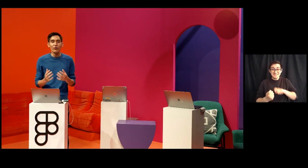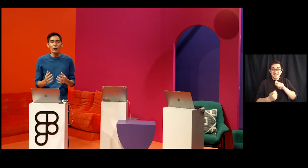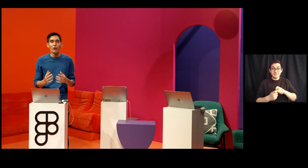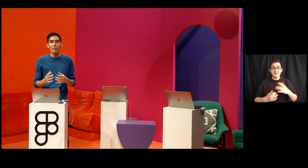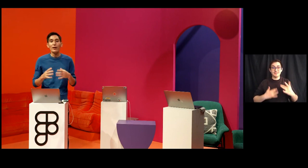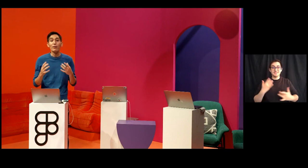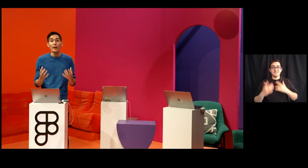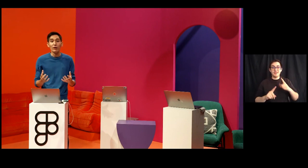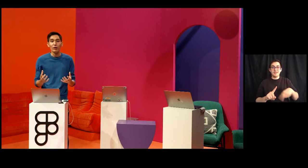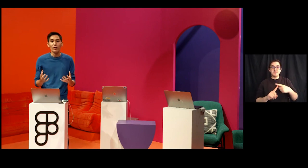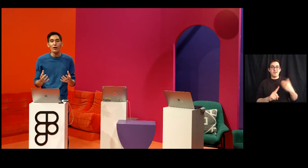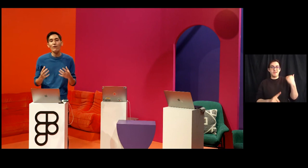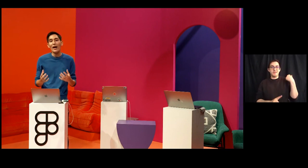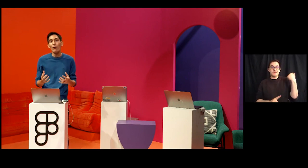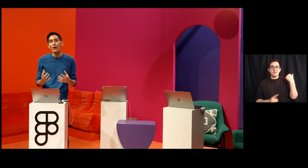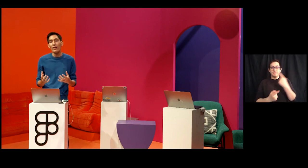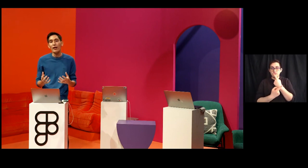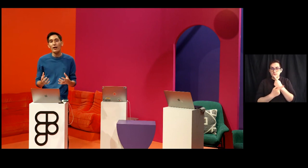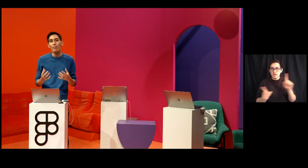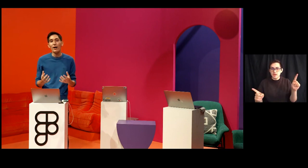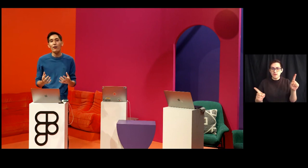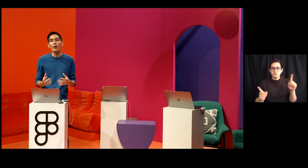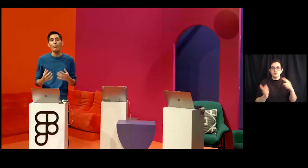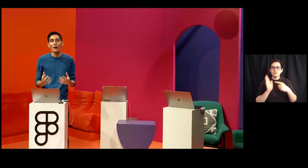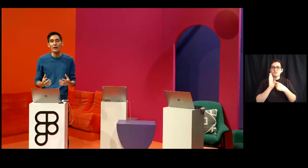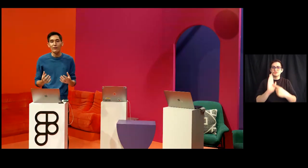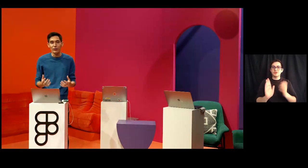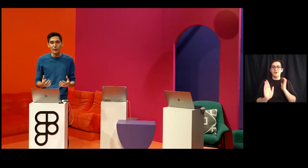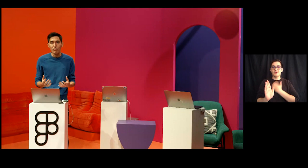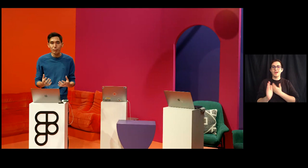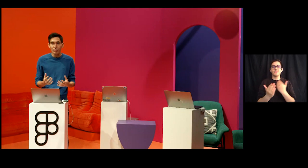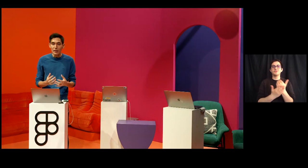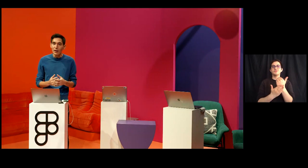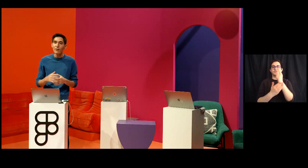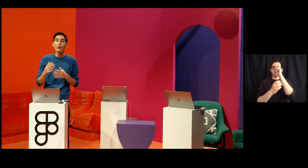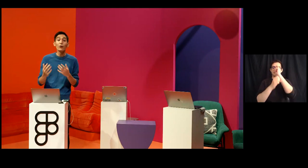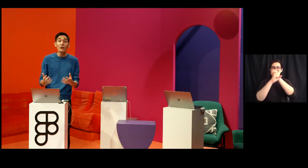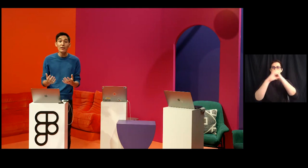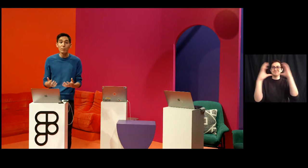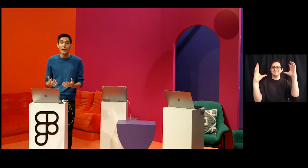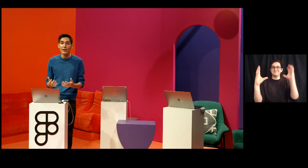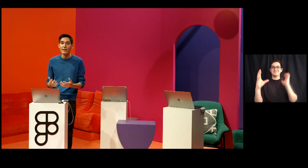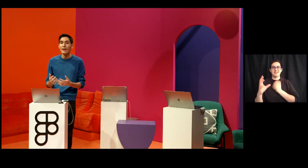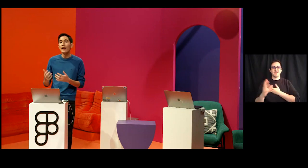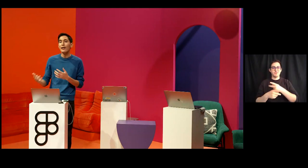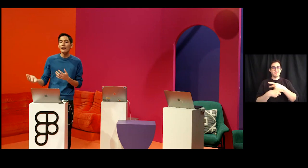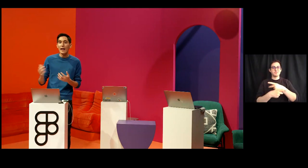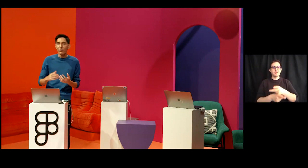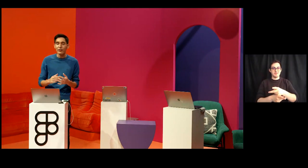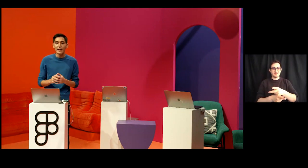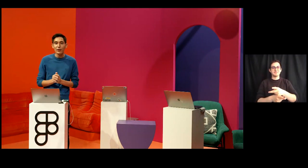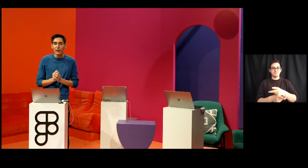to show the bigger picture of how we think about our product vision. So in order to explain this I'm going to actually take you